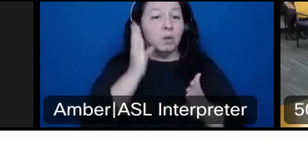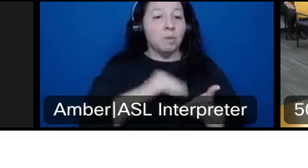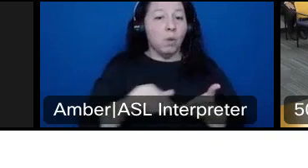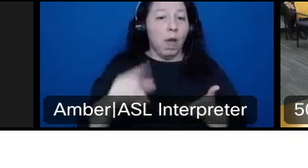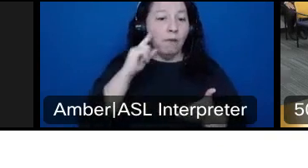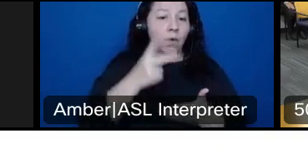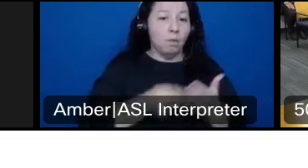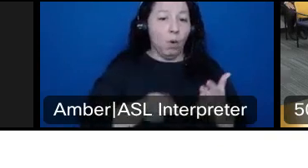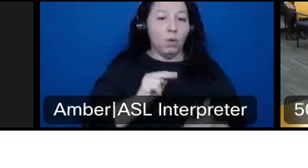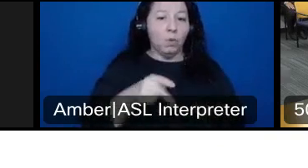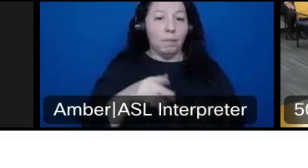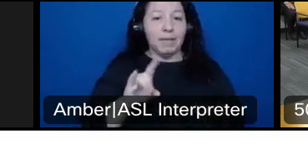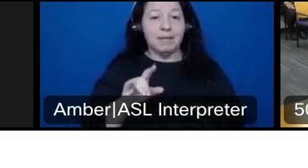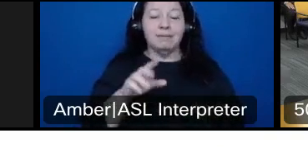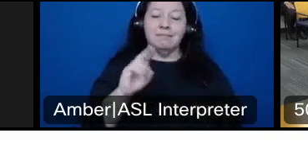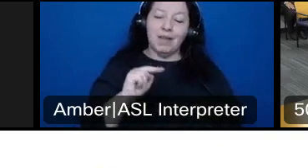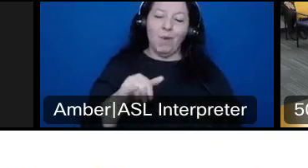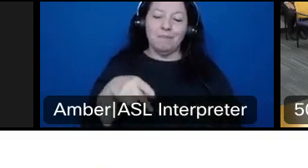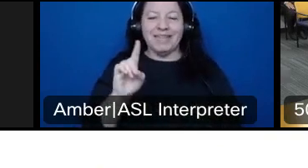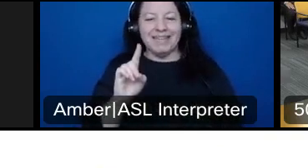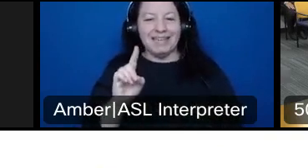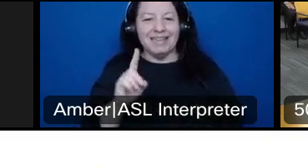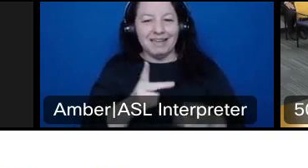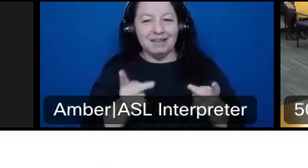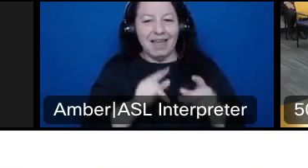The, the next slide is the resolution.